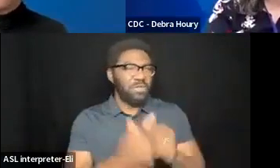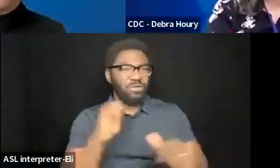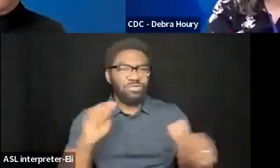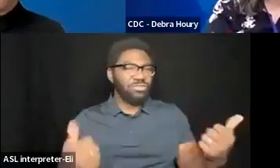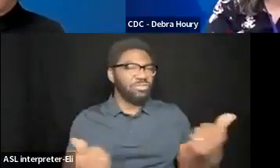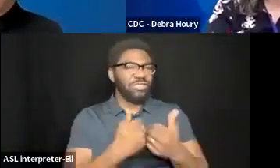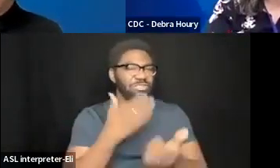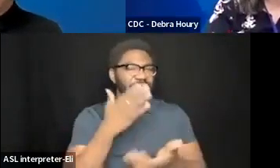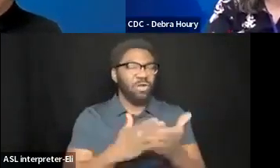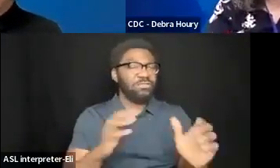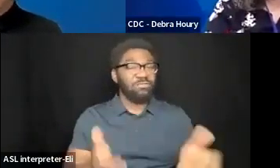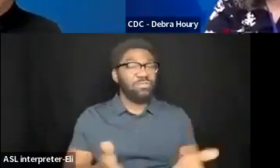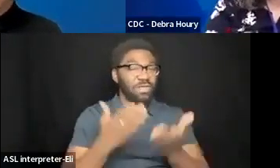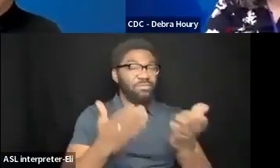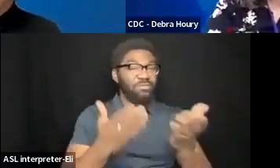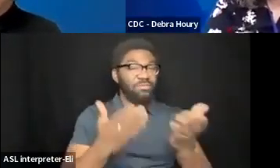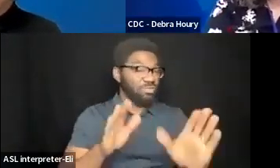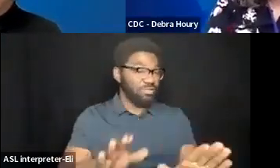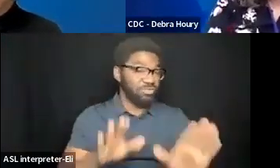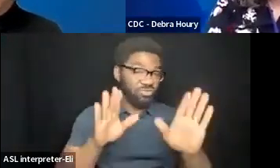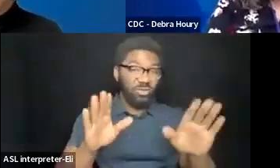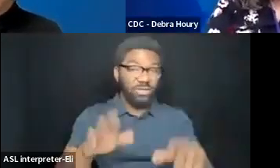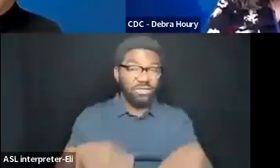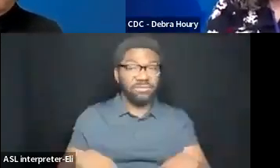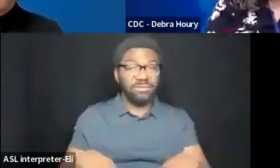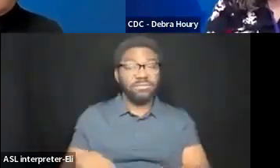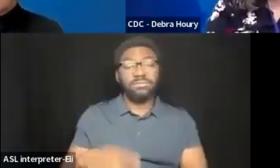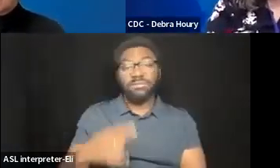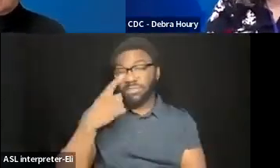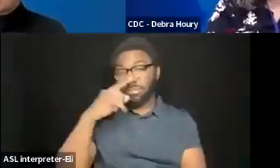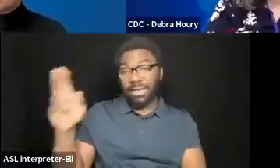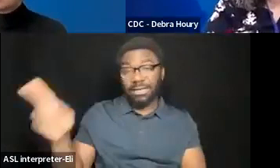And why don't we proceed? Can we have the slides back up, please?